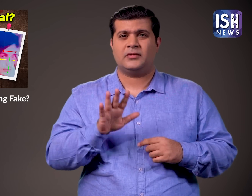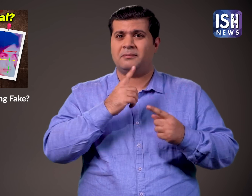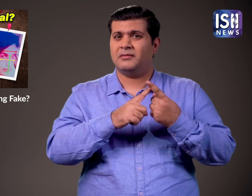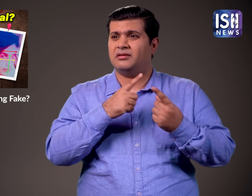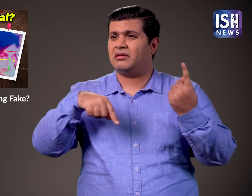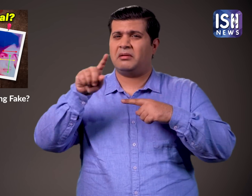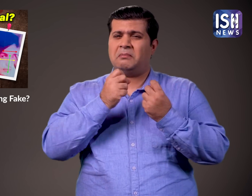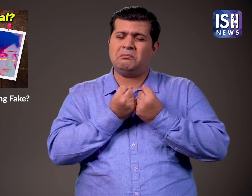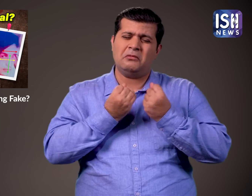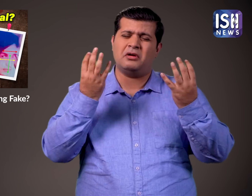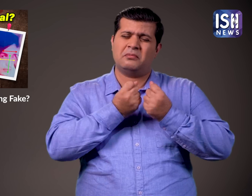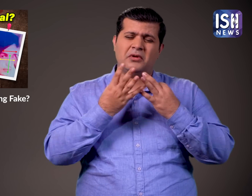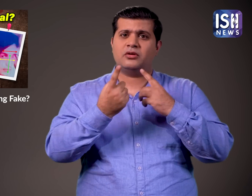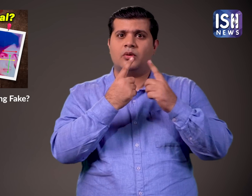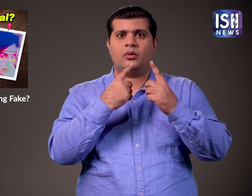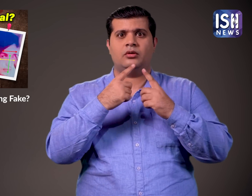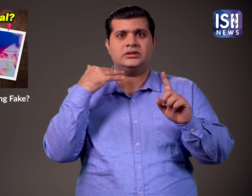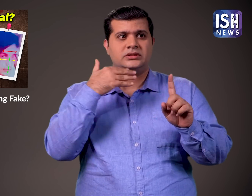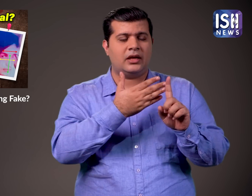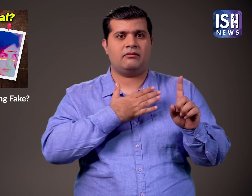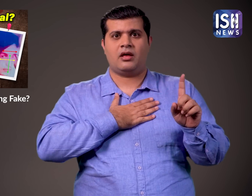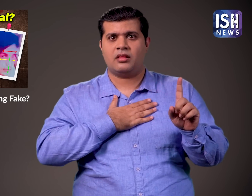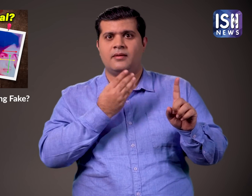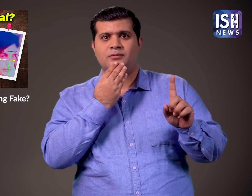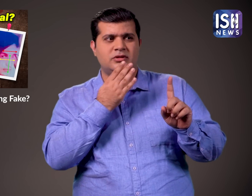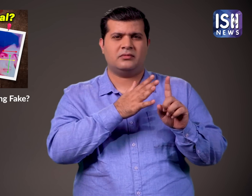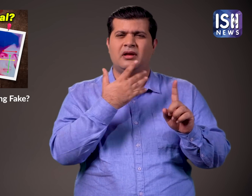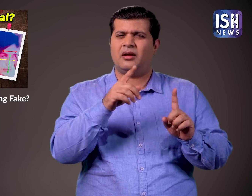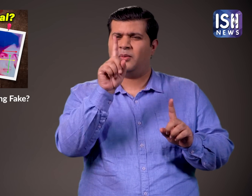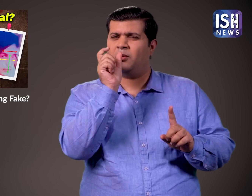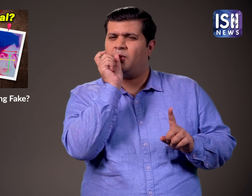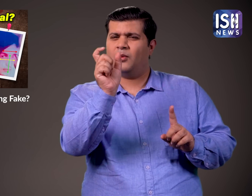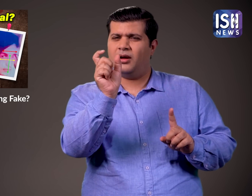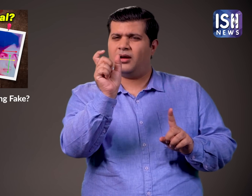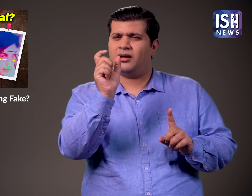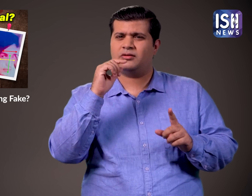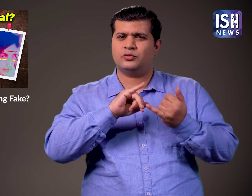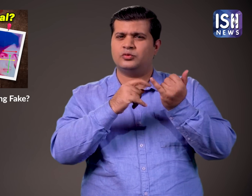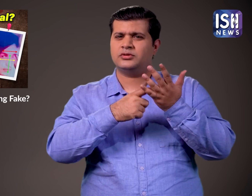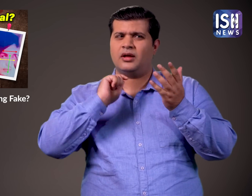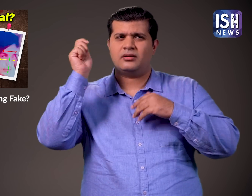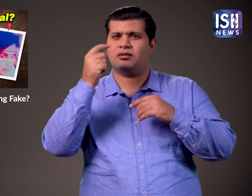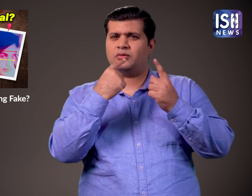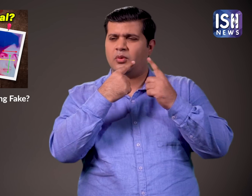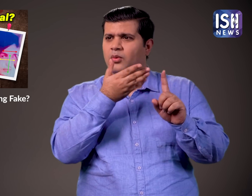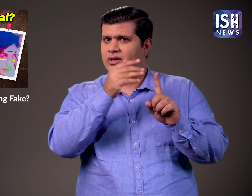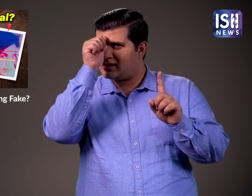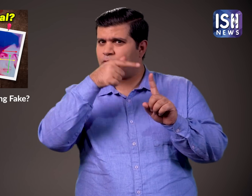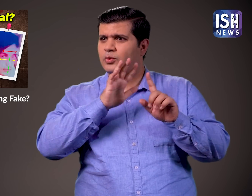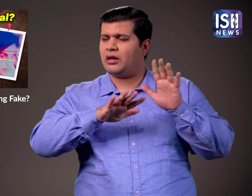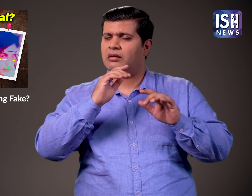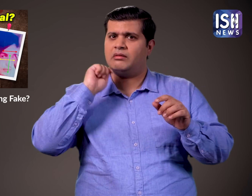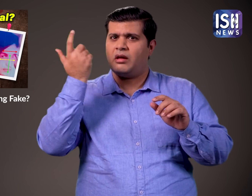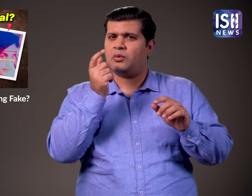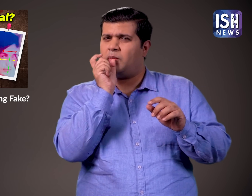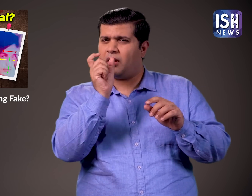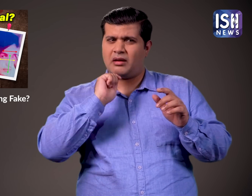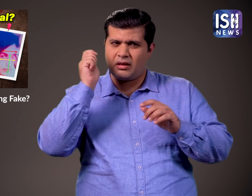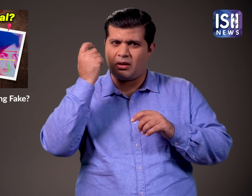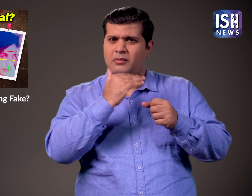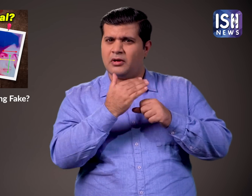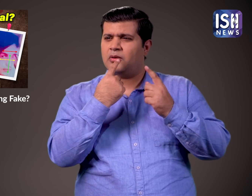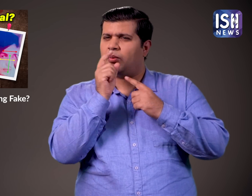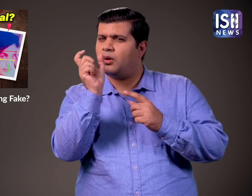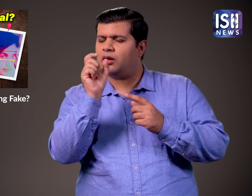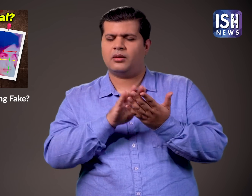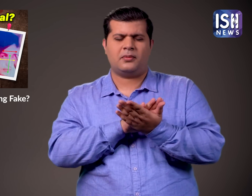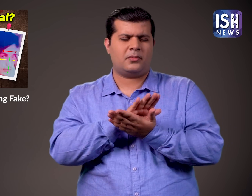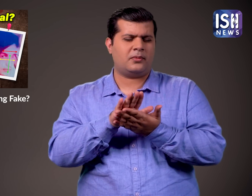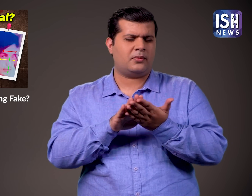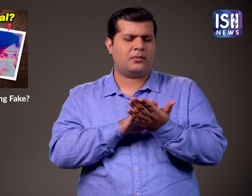Saif Ali Khan's case is getting attention because of his religion but no one talks about Hindu actor Sushant Singh Rajput's suicide.